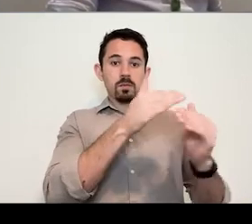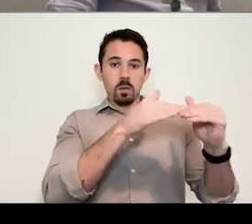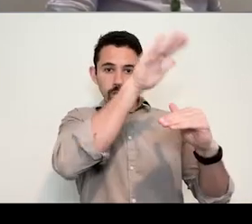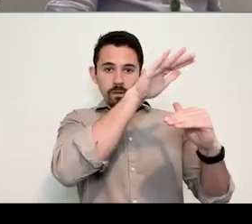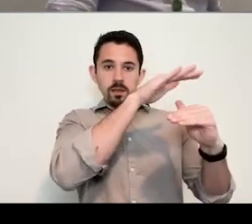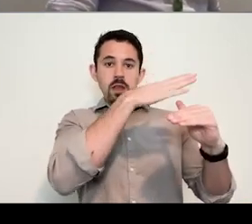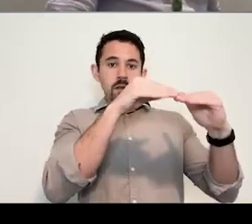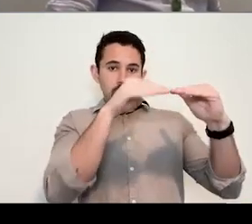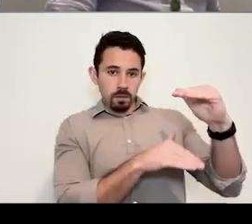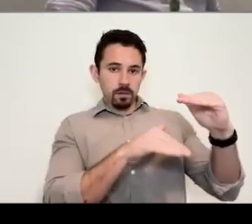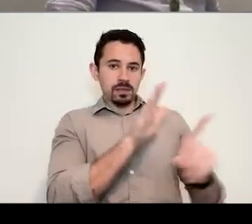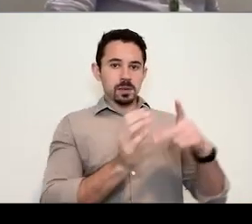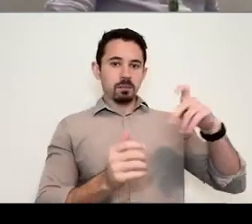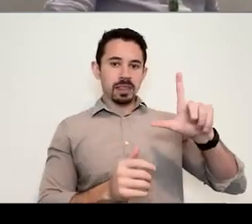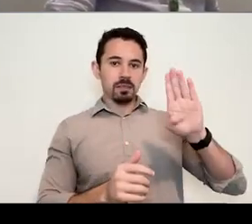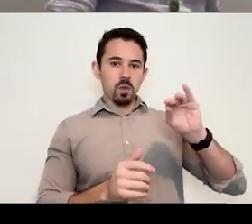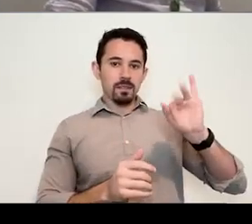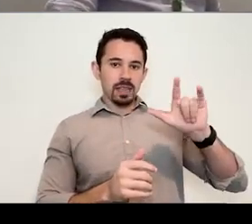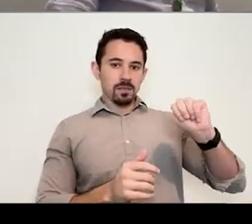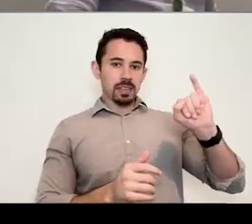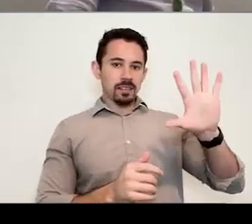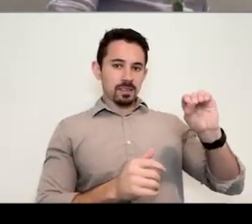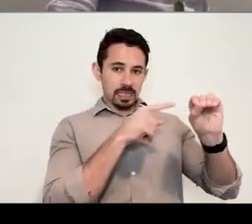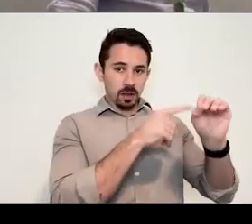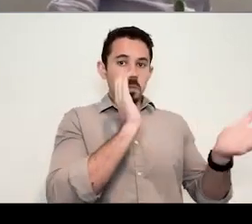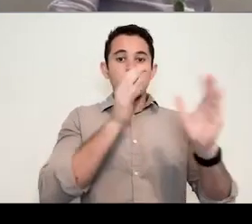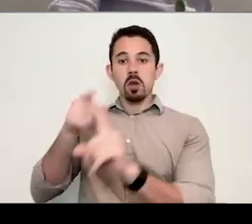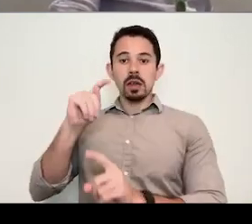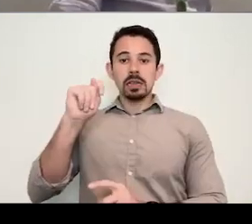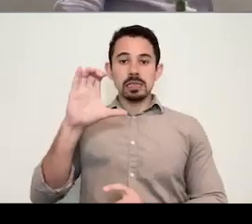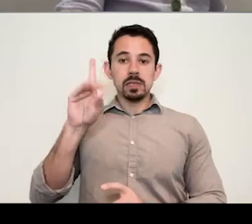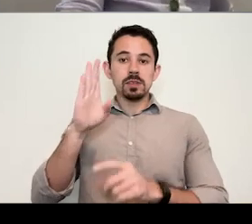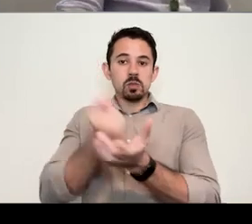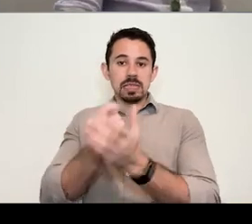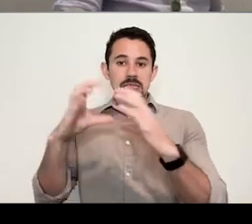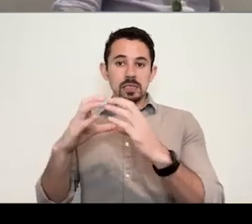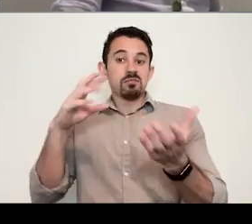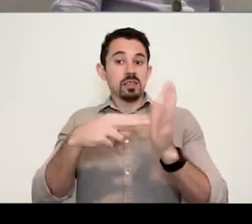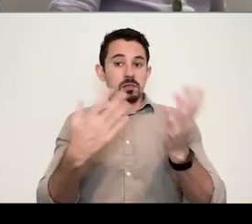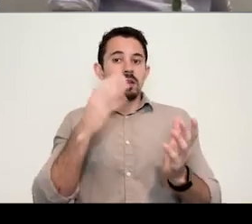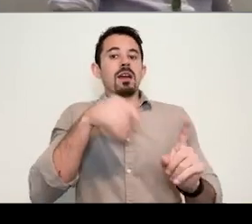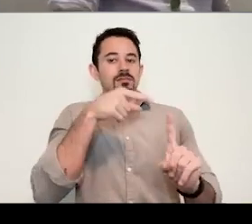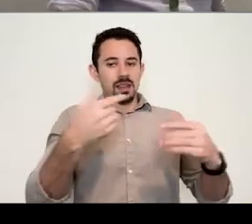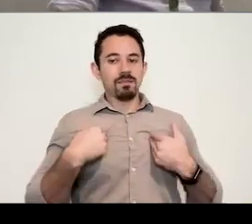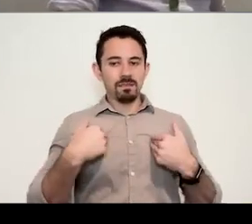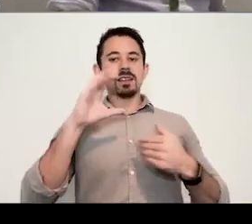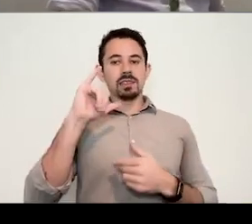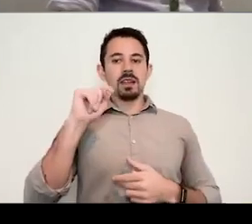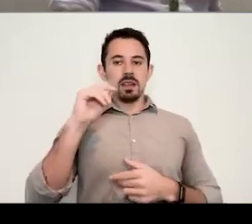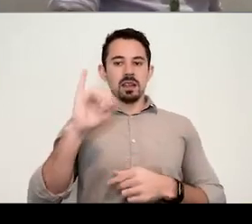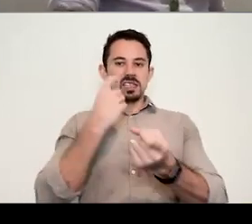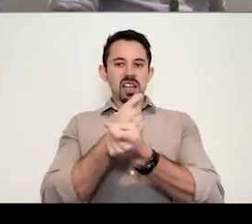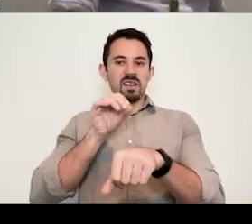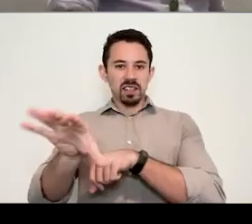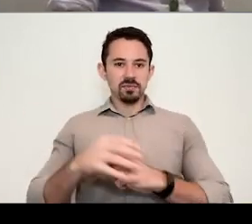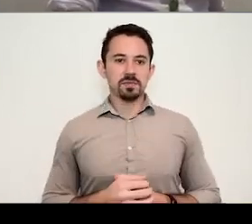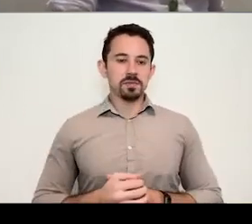TcdB treated cells. So this means it does have a cytotoxic effect. 54-Ph on the otherhand, did not